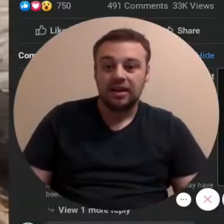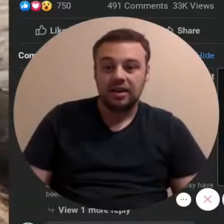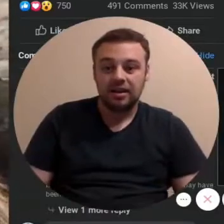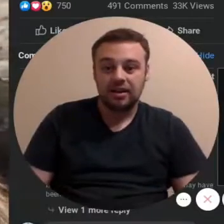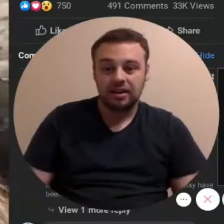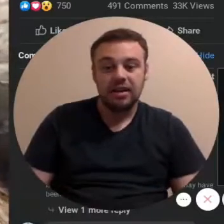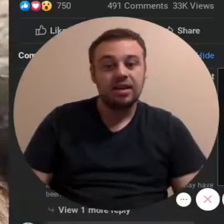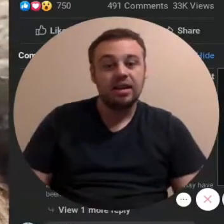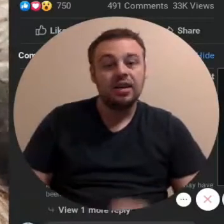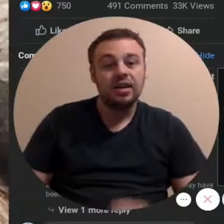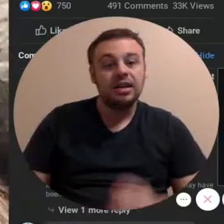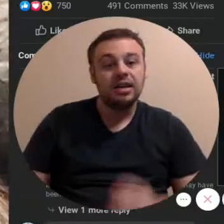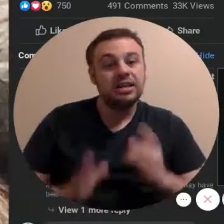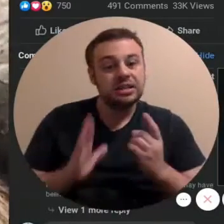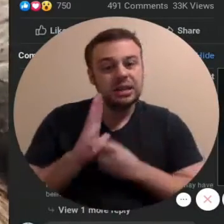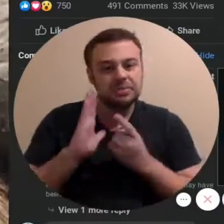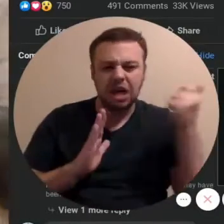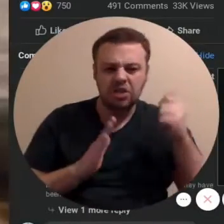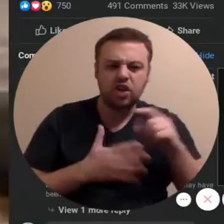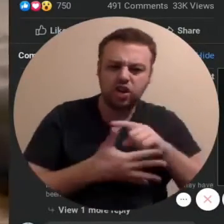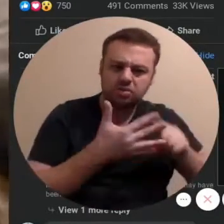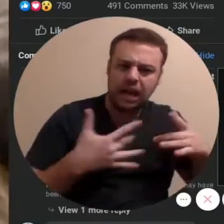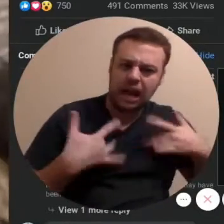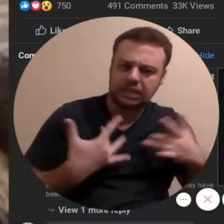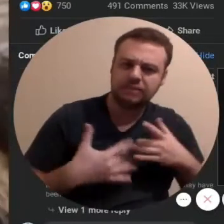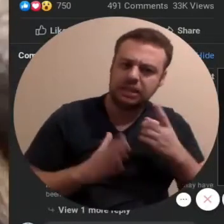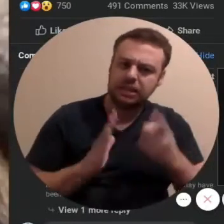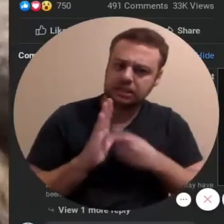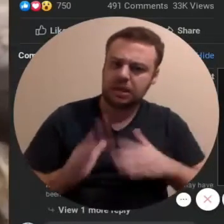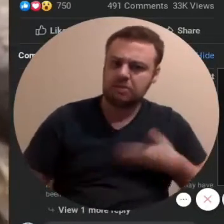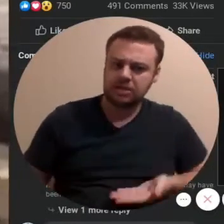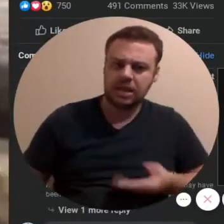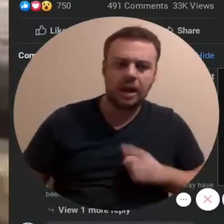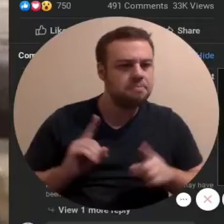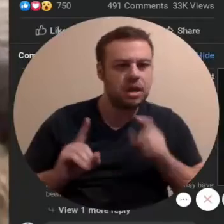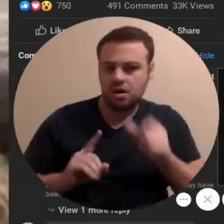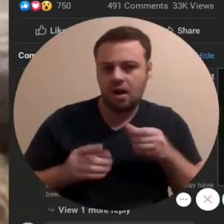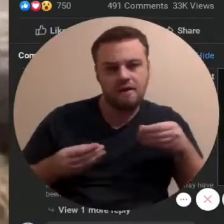You're getting so many shout outs! "We love Julie more!" And hearts for Julie.